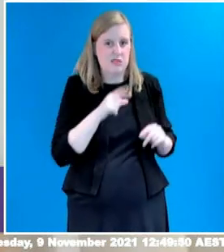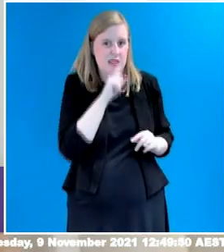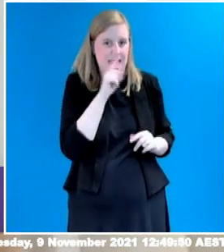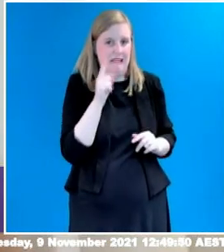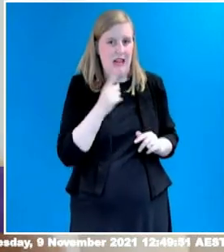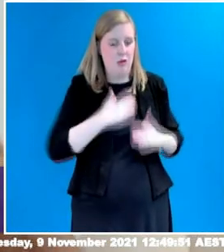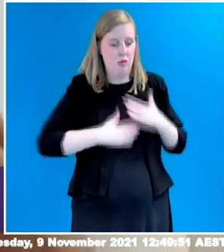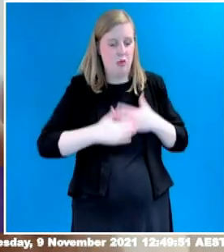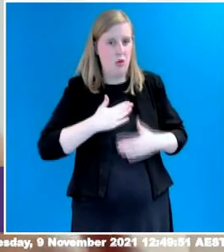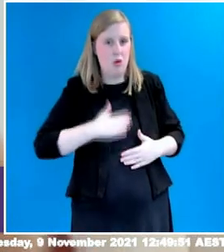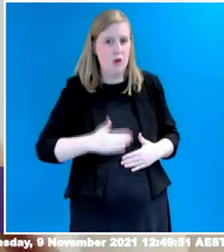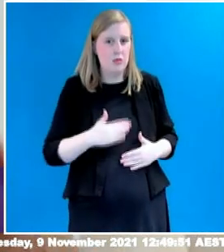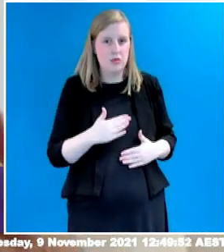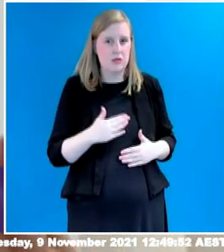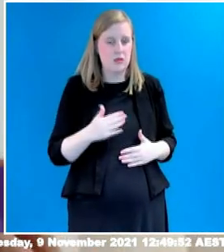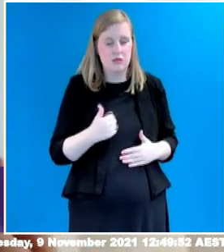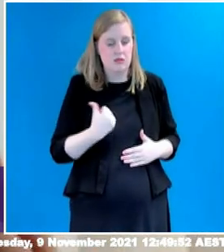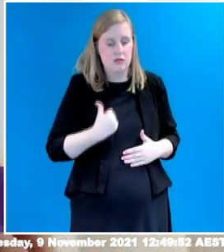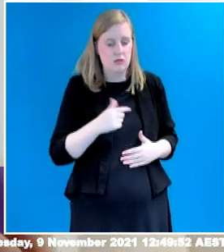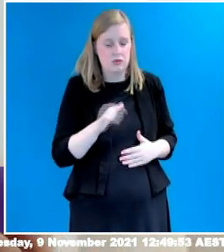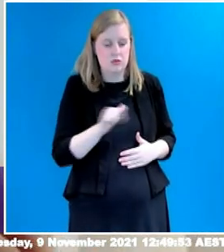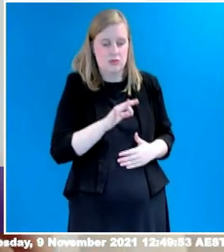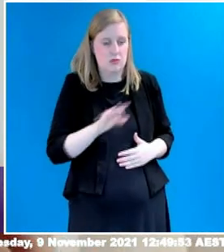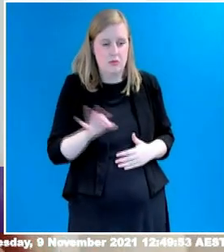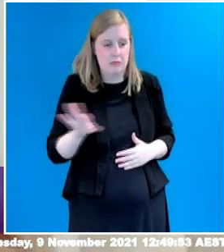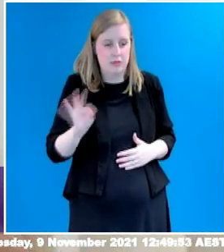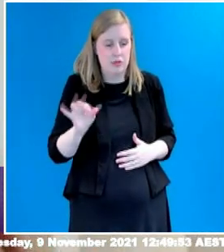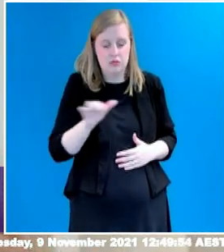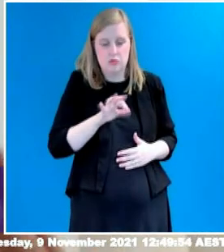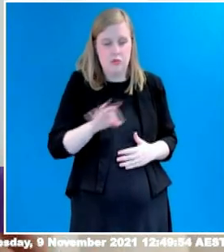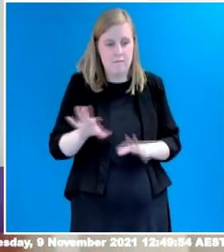So here's active discouragement, active supposition,